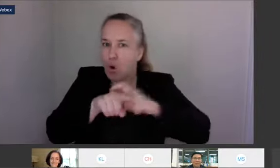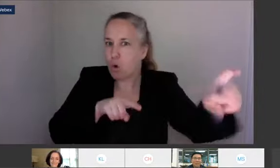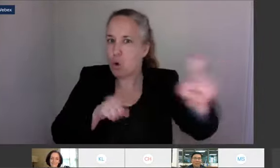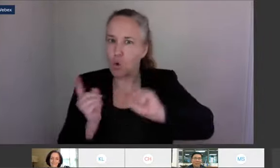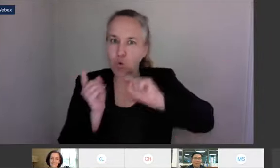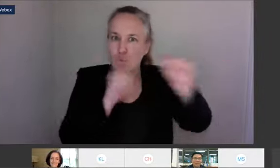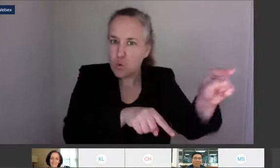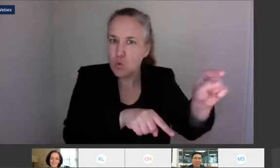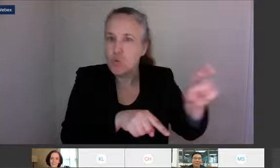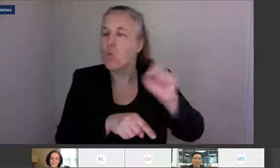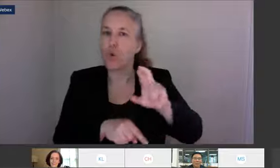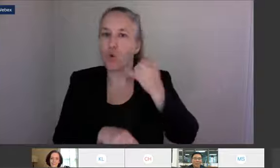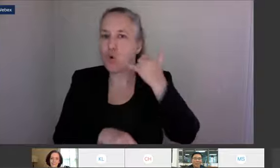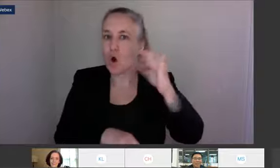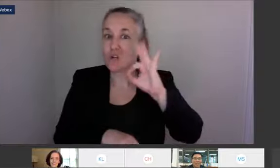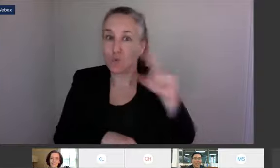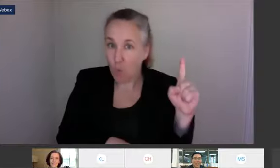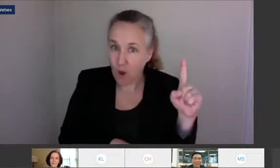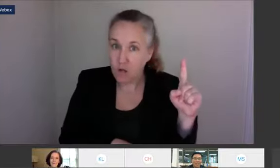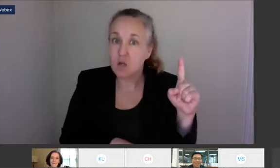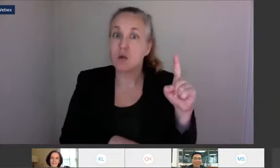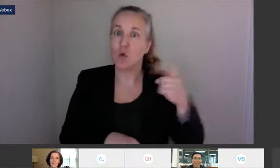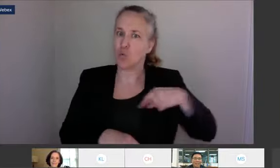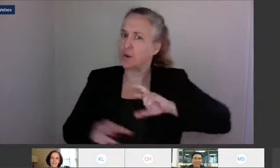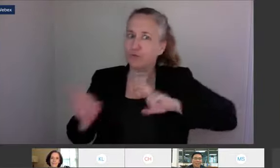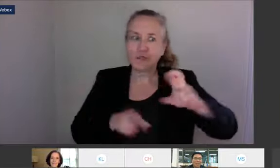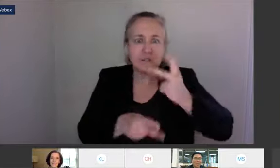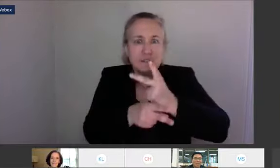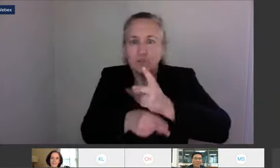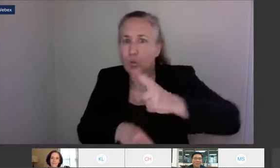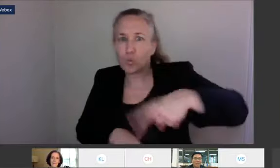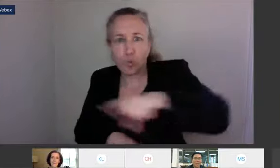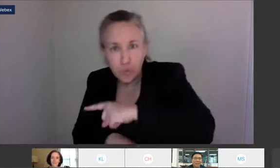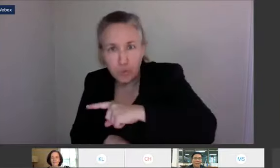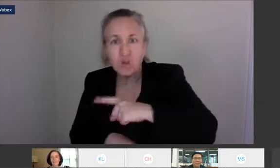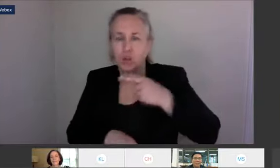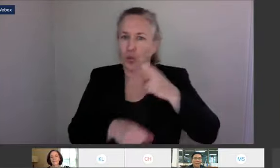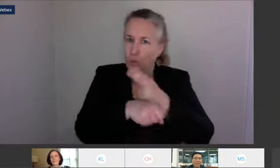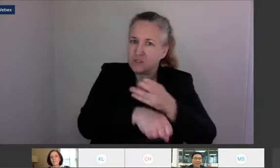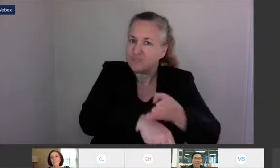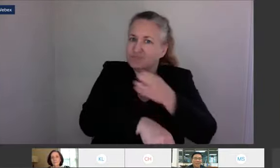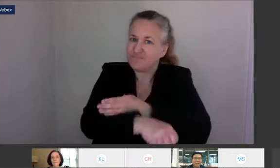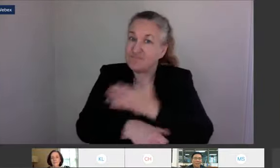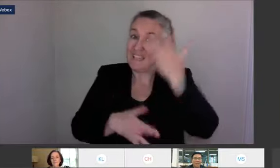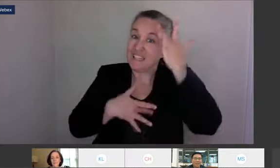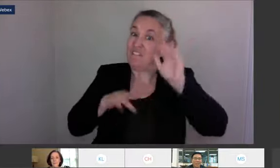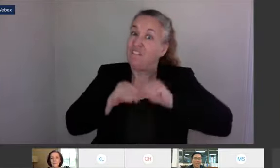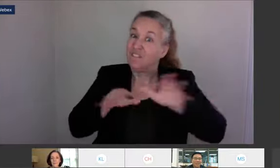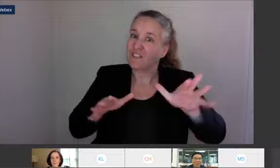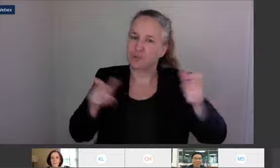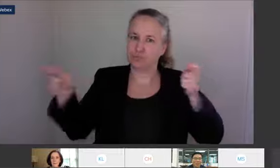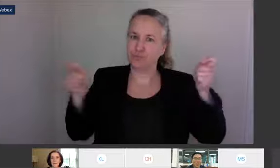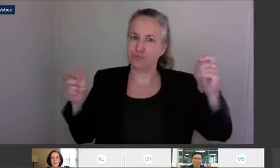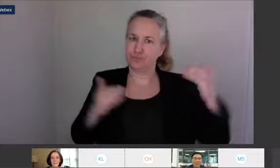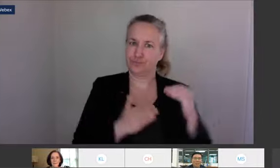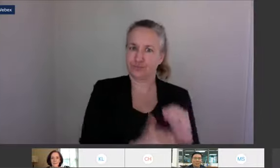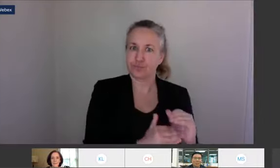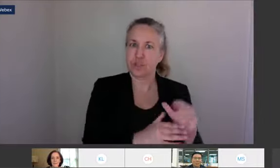for patients with or without covid19 and use enhanced infection control and disinfection procedures to keep everybody safe our staff members are